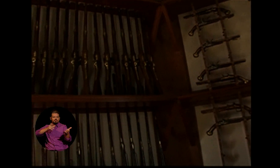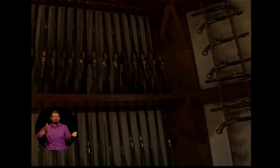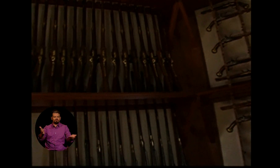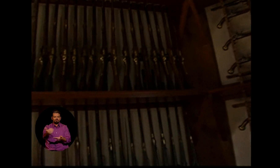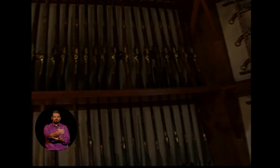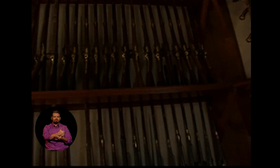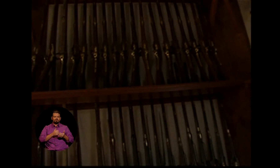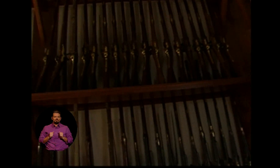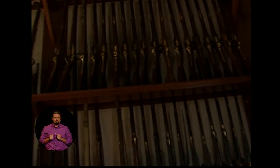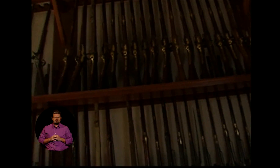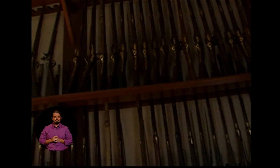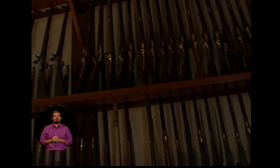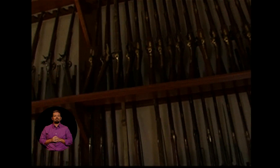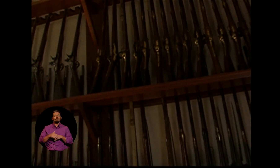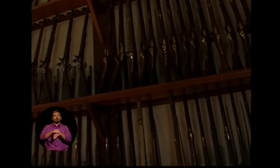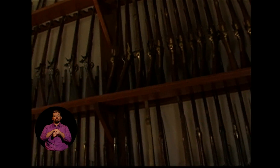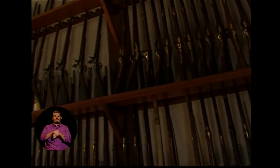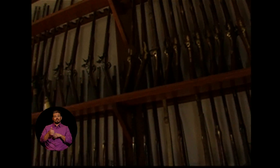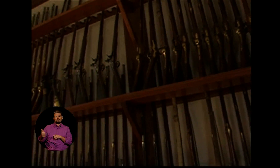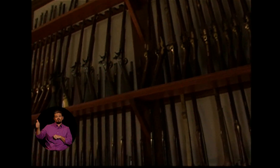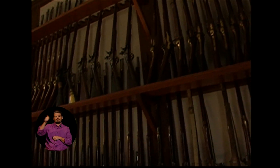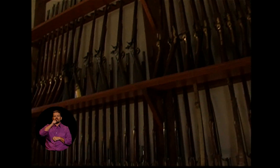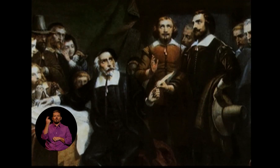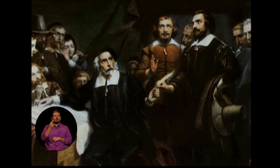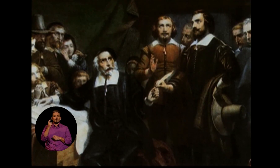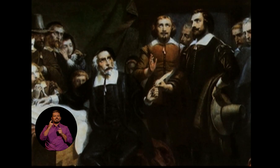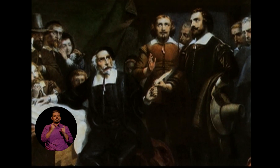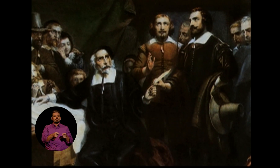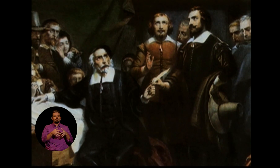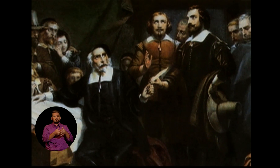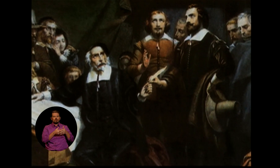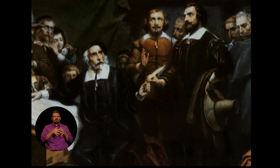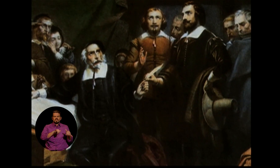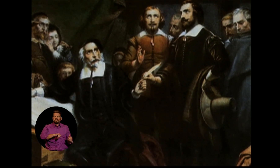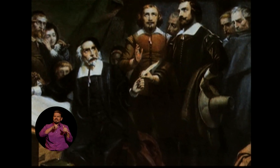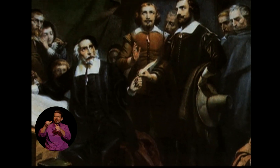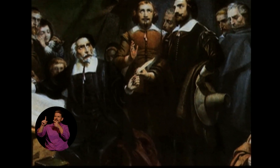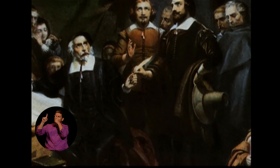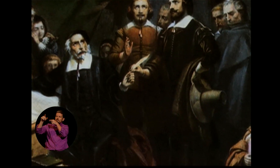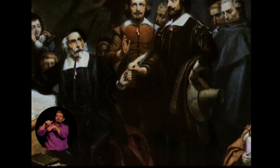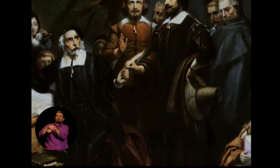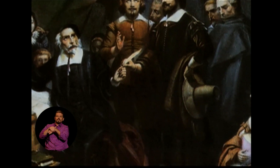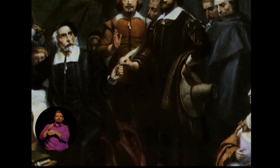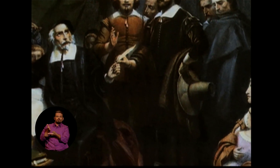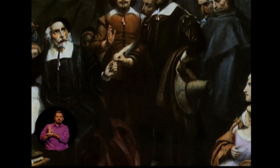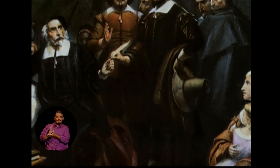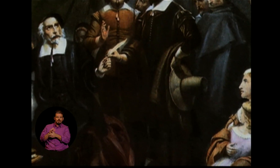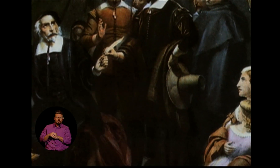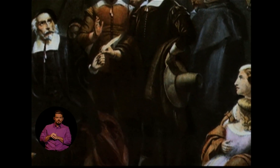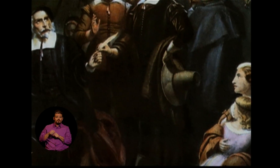BRITISH AUTHORITIES DID NOT ALWAYS ALLOW COLONIST THE SAME RIGHTS OF DUE PROCESS OR SPEEDY TRIALS